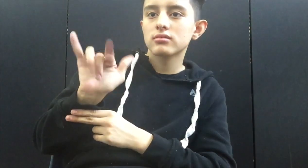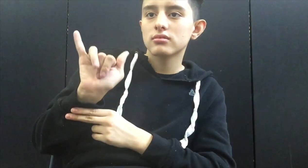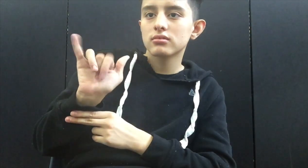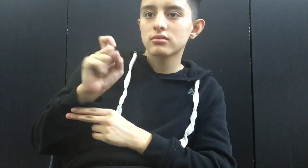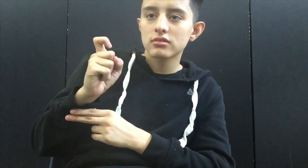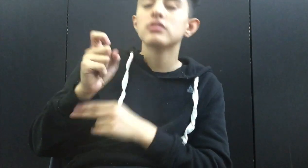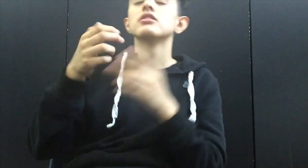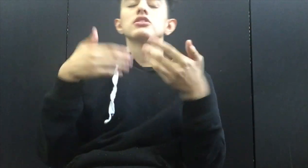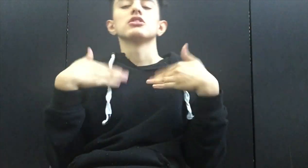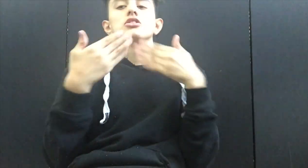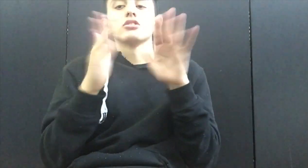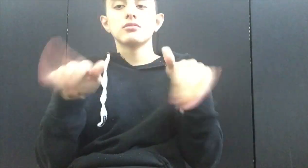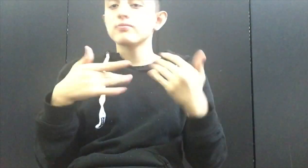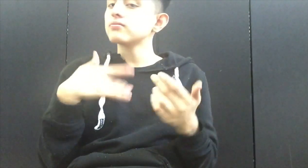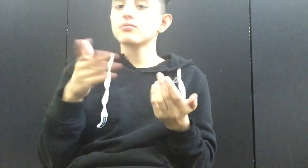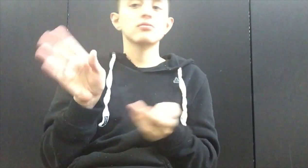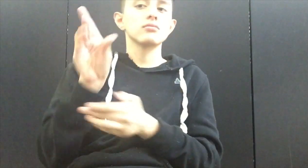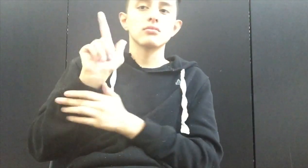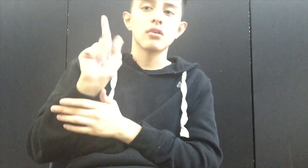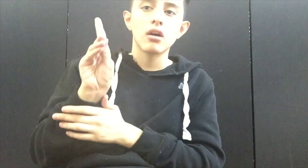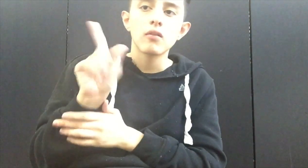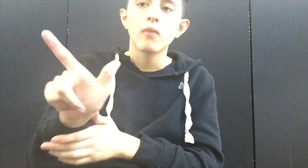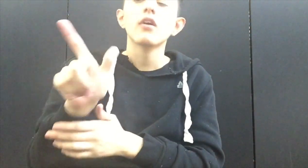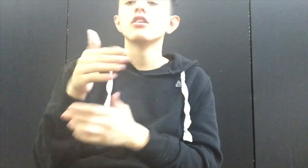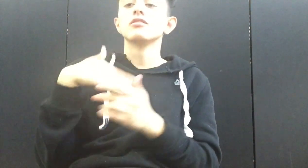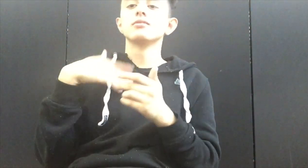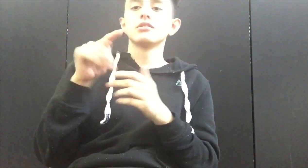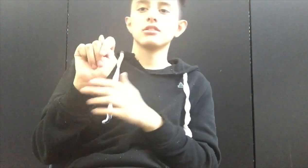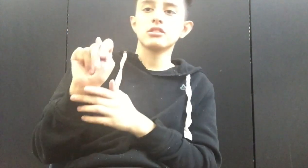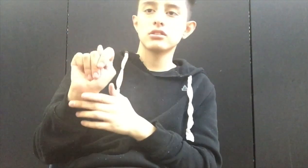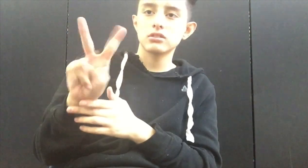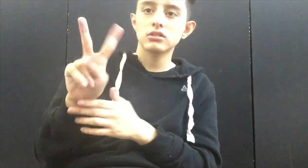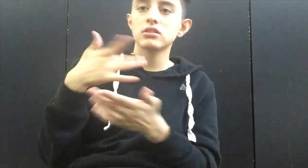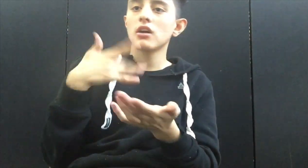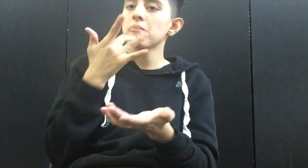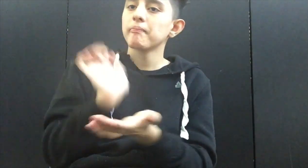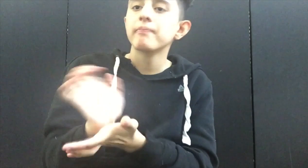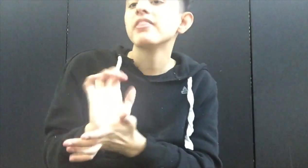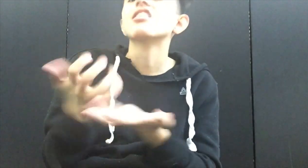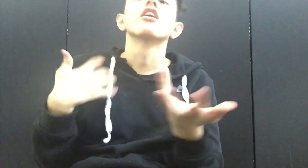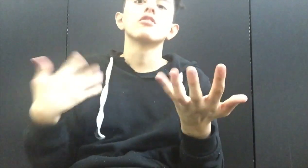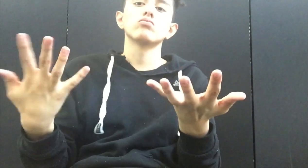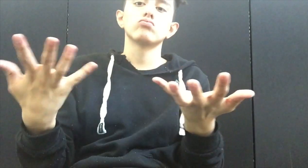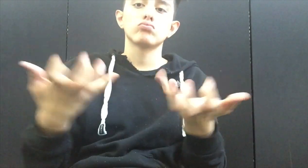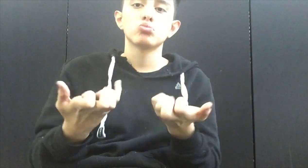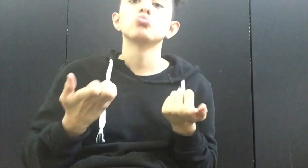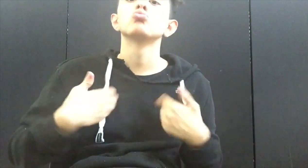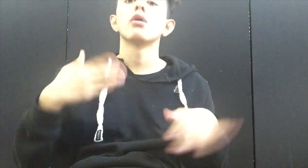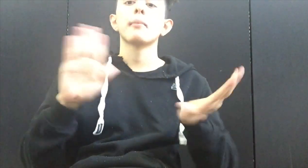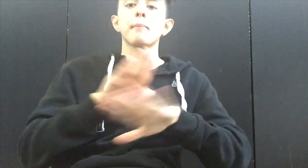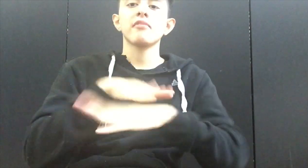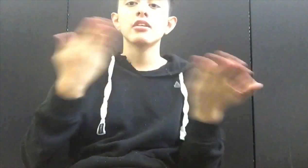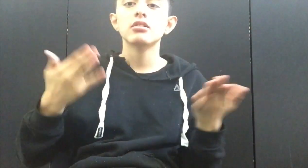Hi, my name is Alex. And with distance learning. I like watching TV and